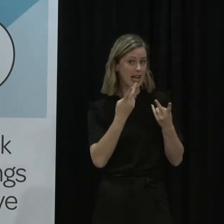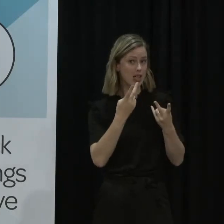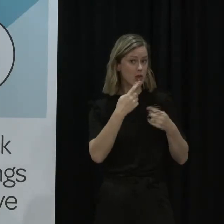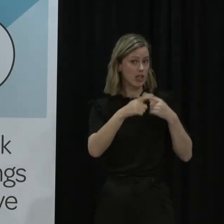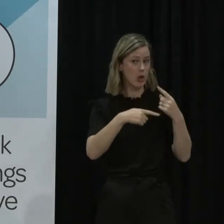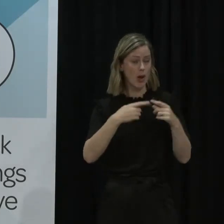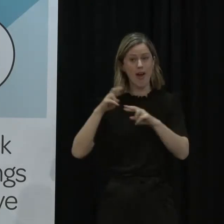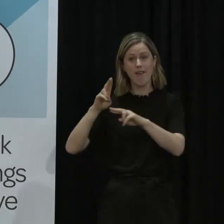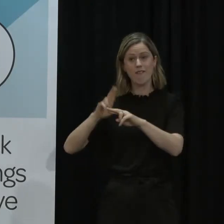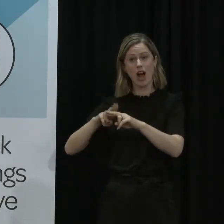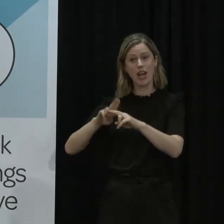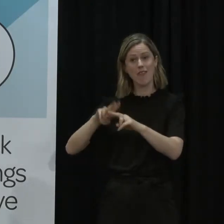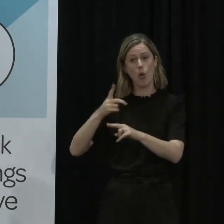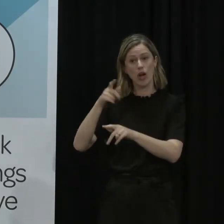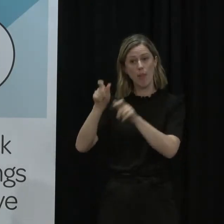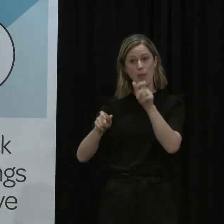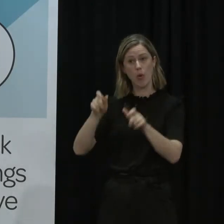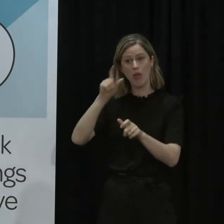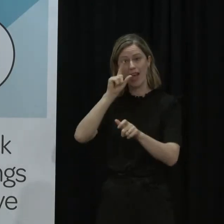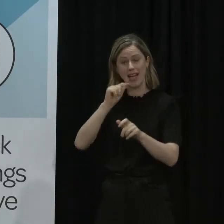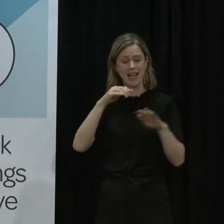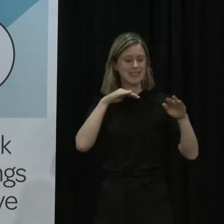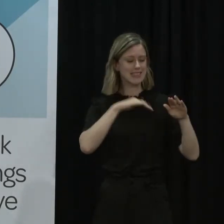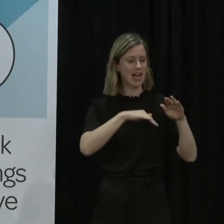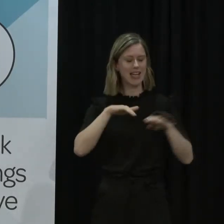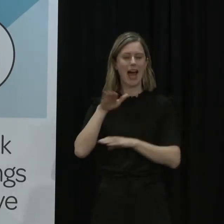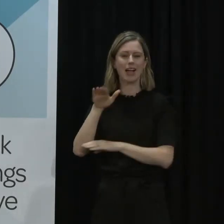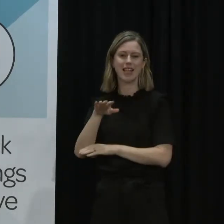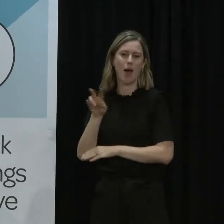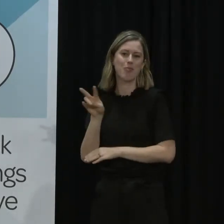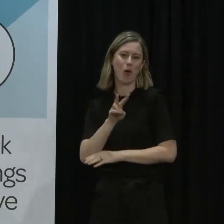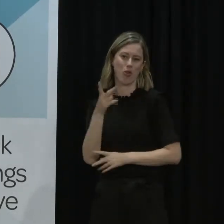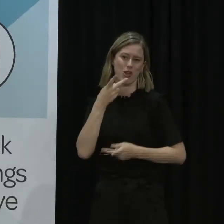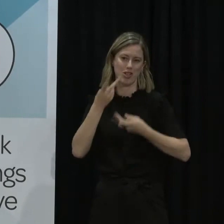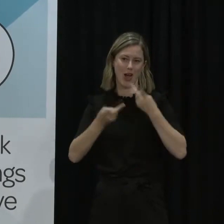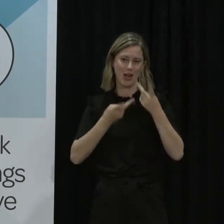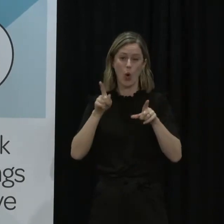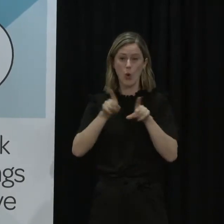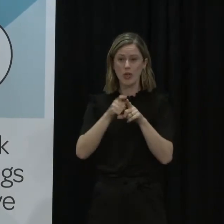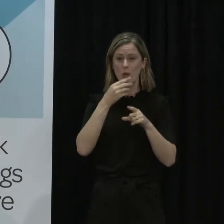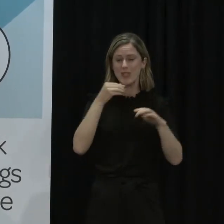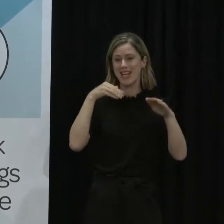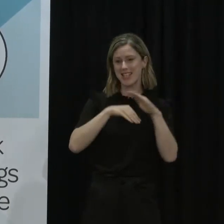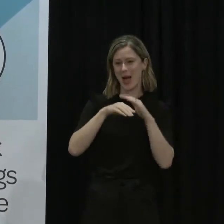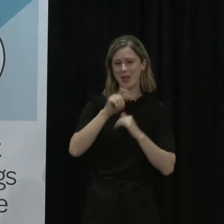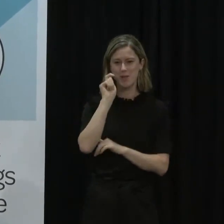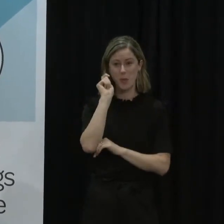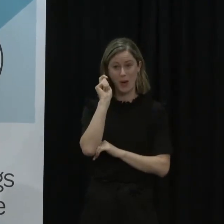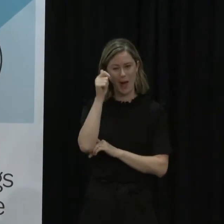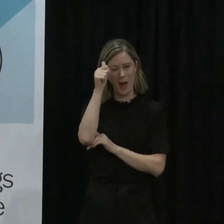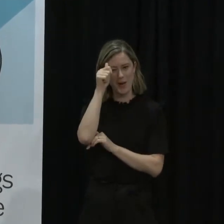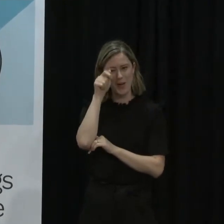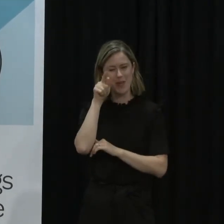know some in this room will be very pleased to hear H you can continue with alfresco dining